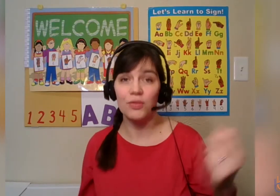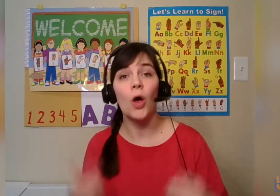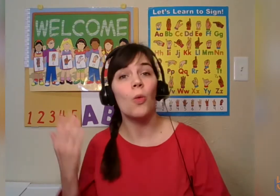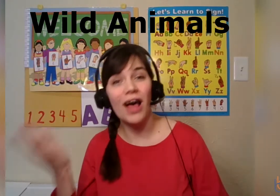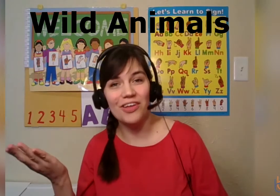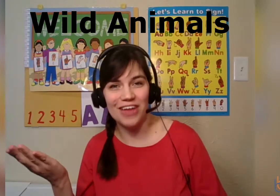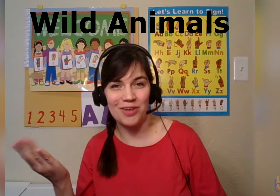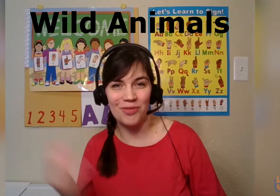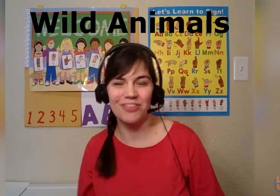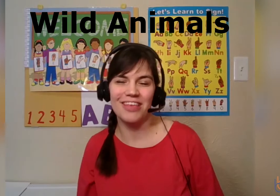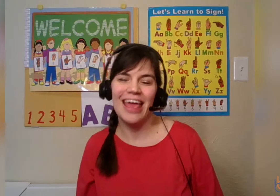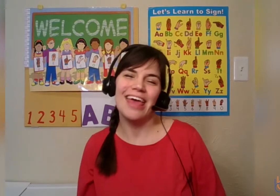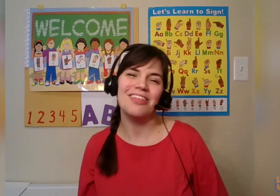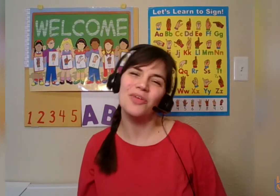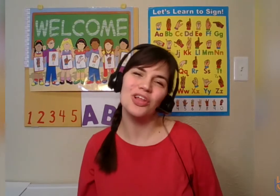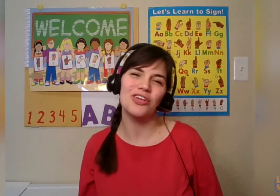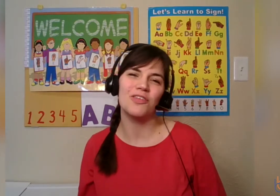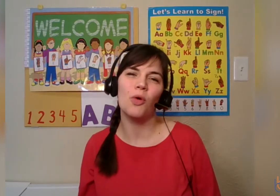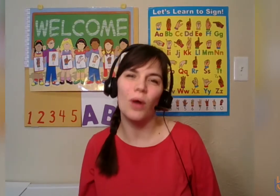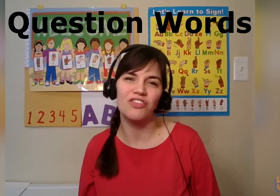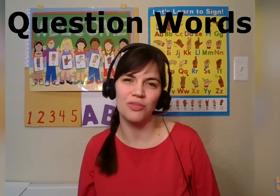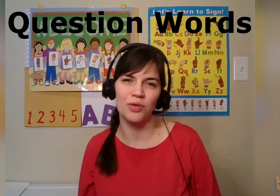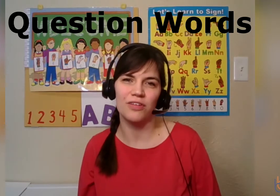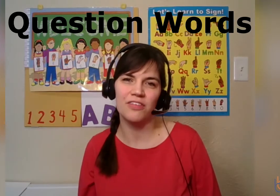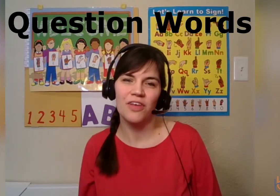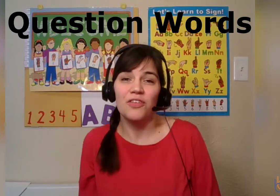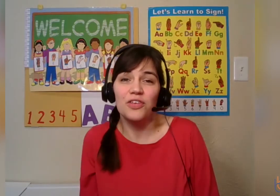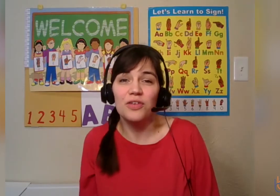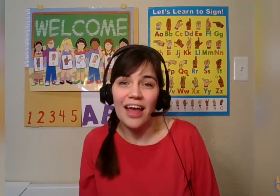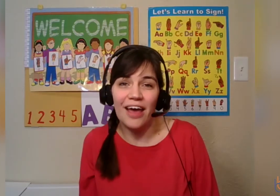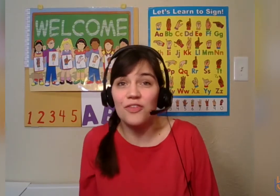wild animals, and then we'll learn some question words so you can have